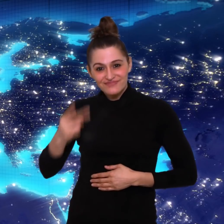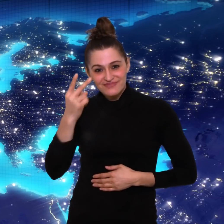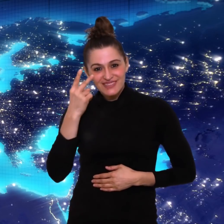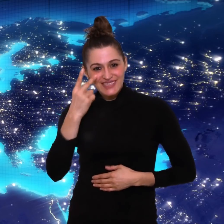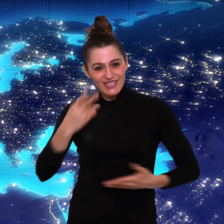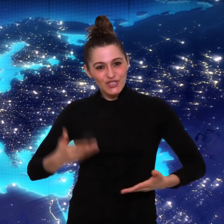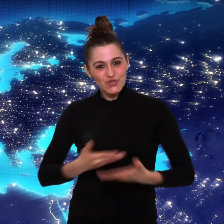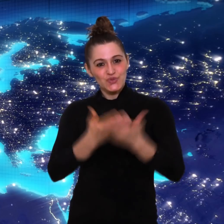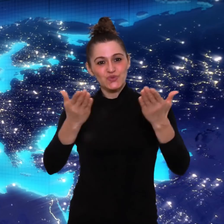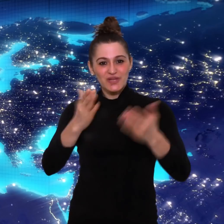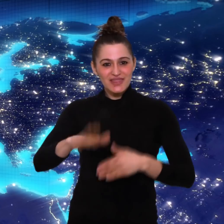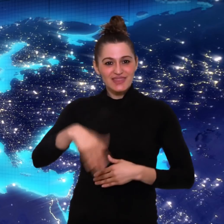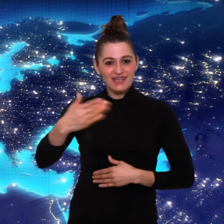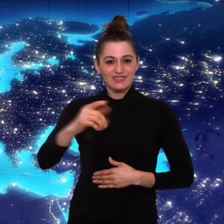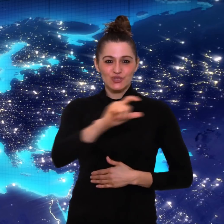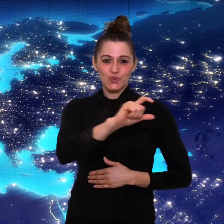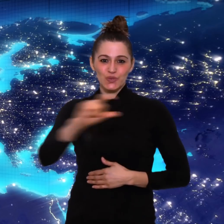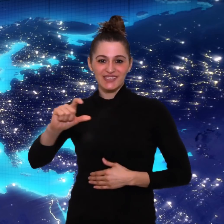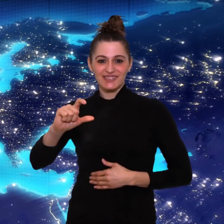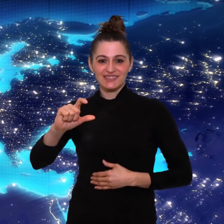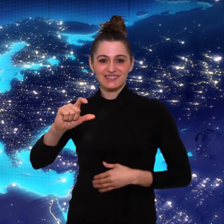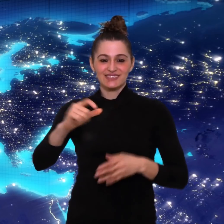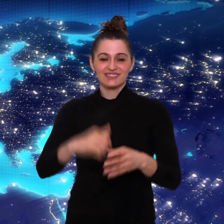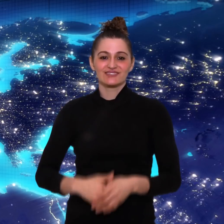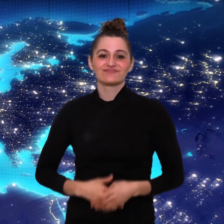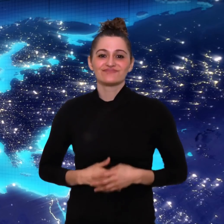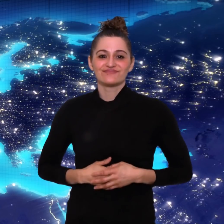See you next week.